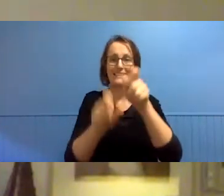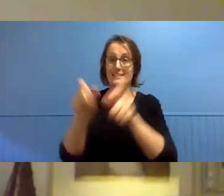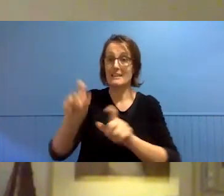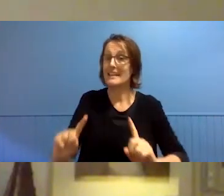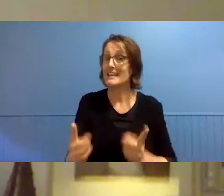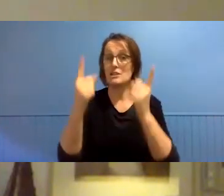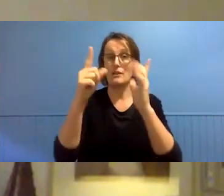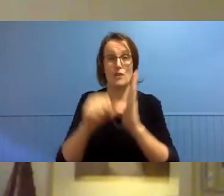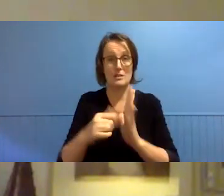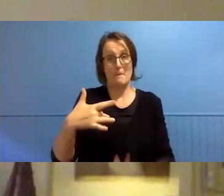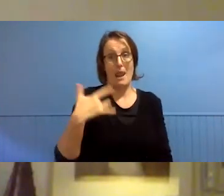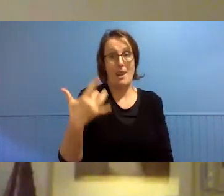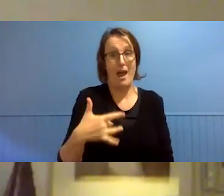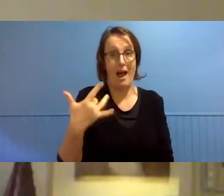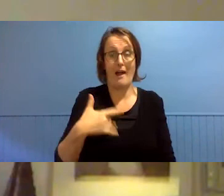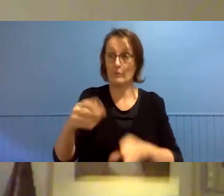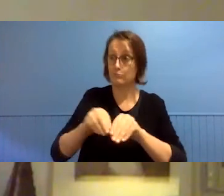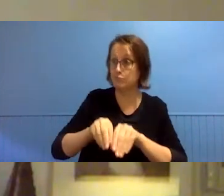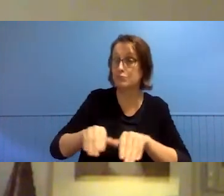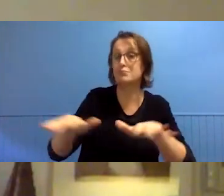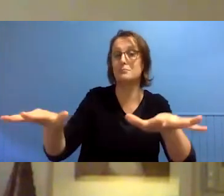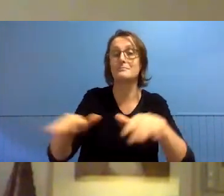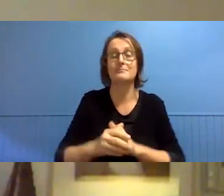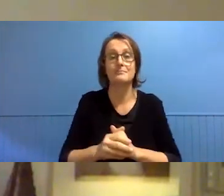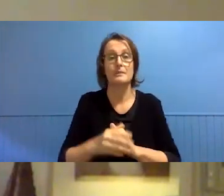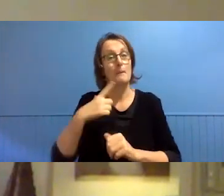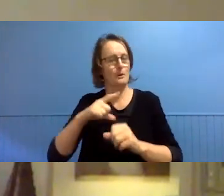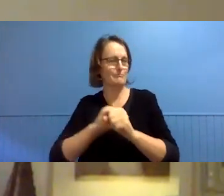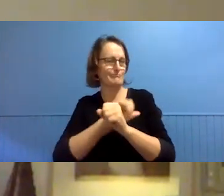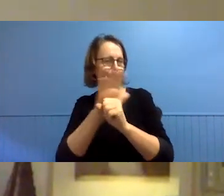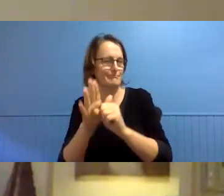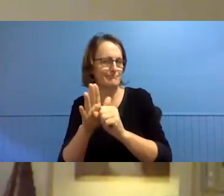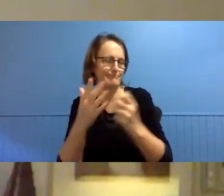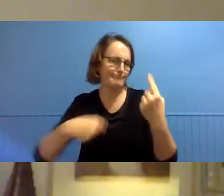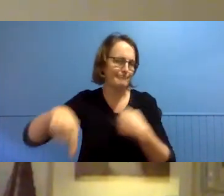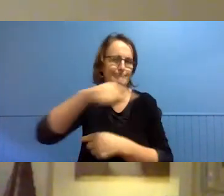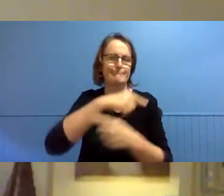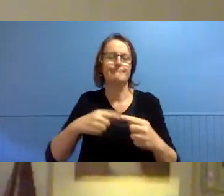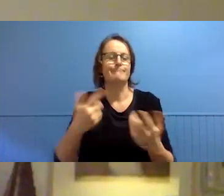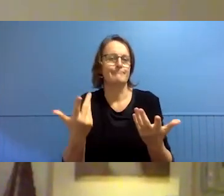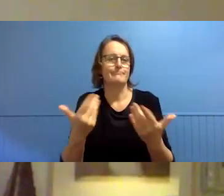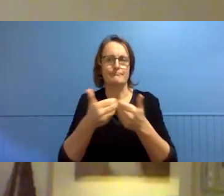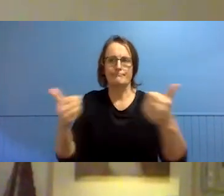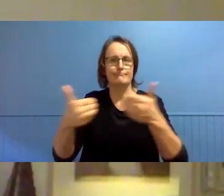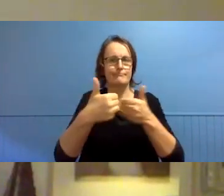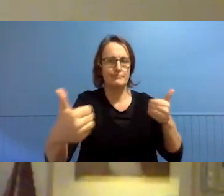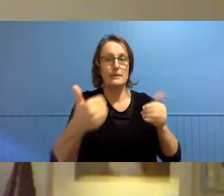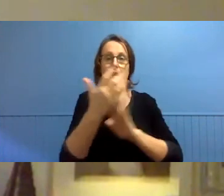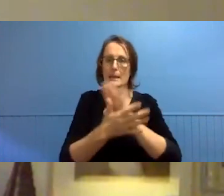doing this live broadcast because, you know, COVID-19 and what's going on in terms of lockdowns, we're going to be talking to the nation